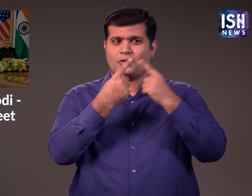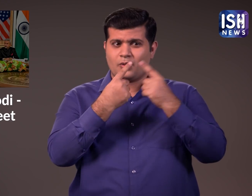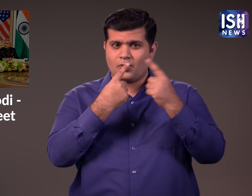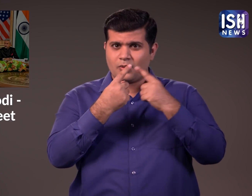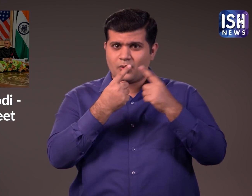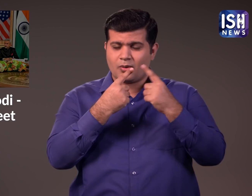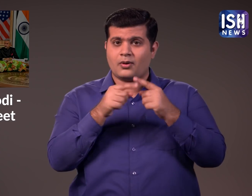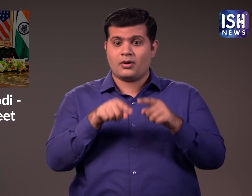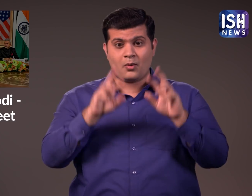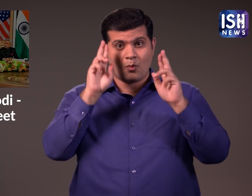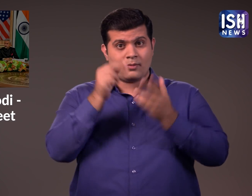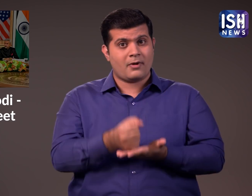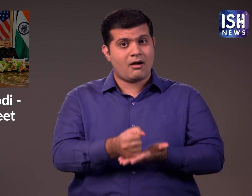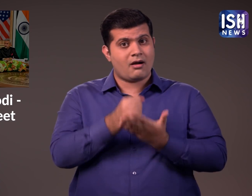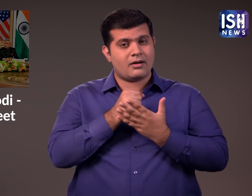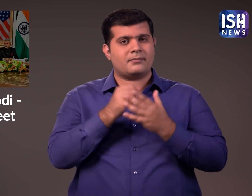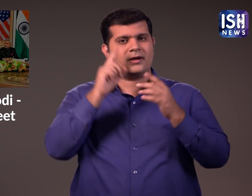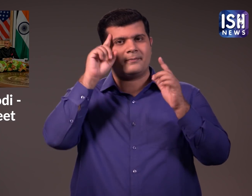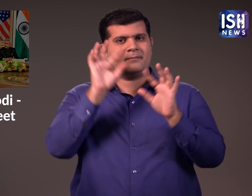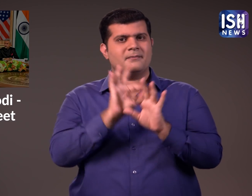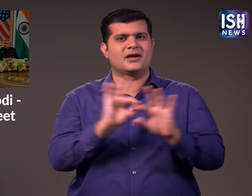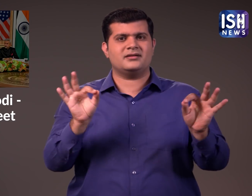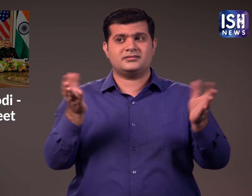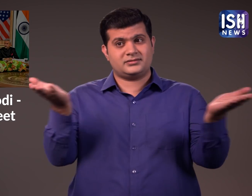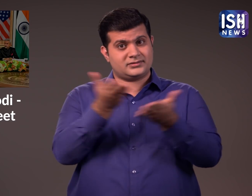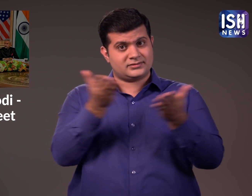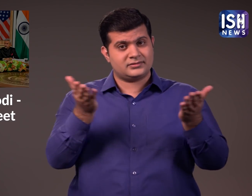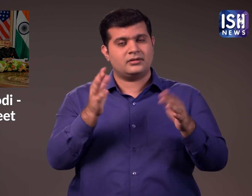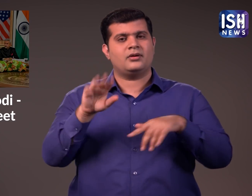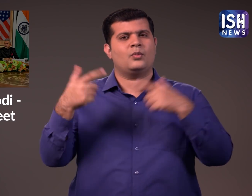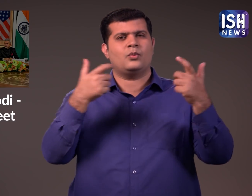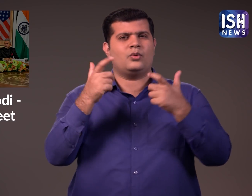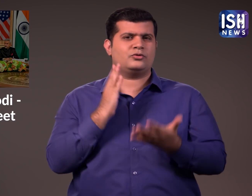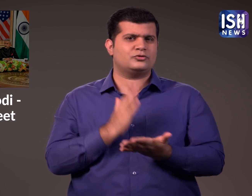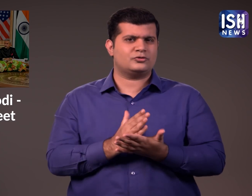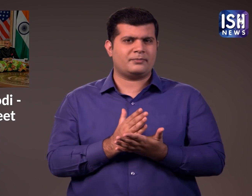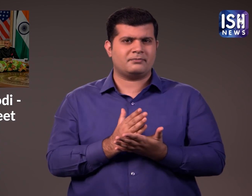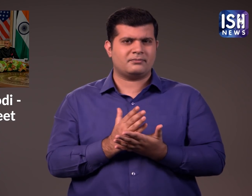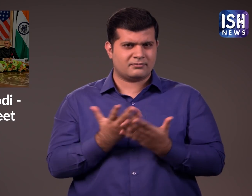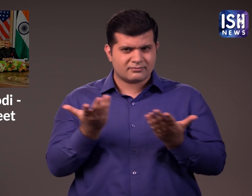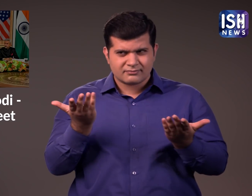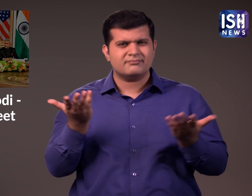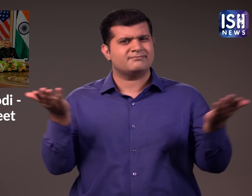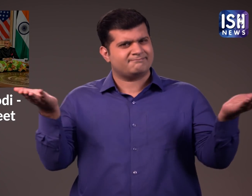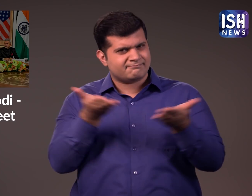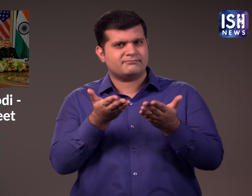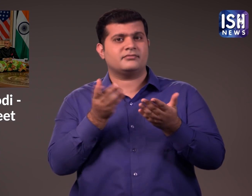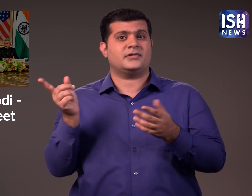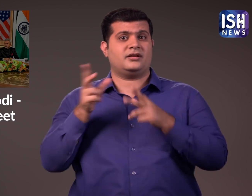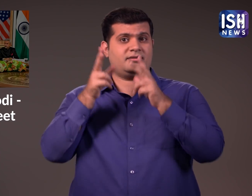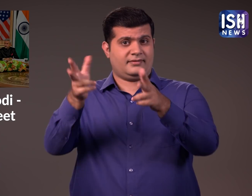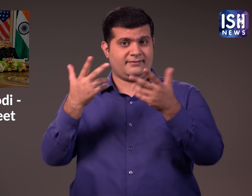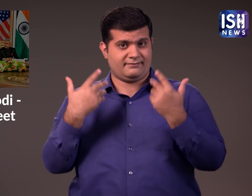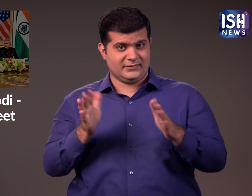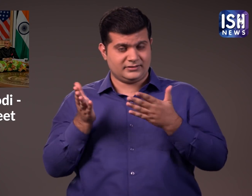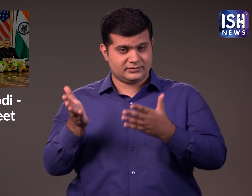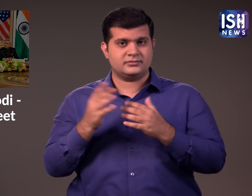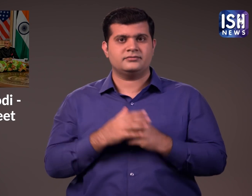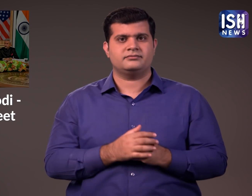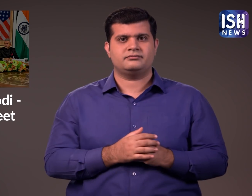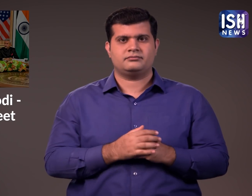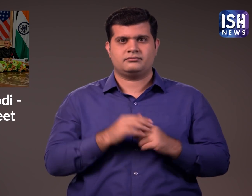as hopefully the dialogue will lead to peace and bring an end to the war.